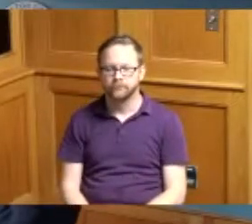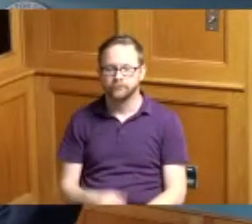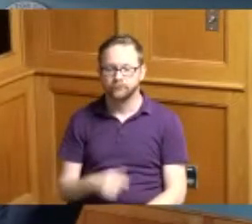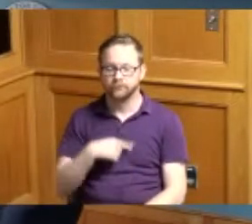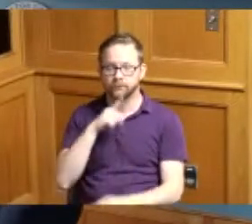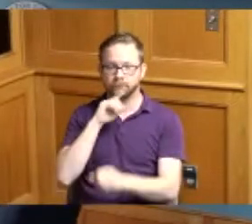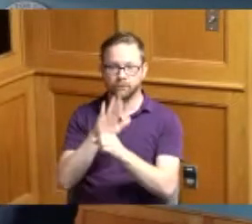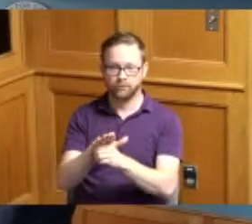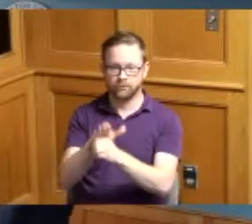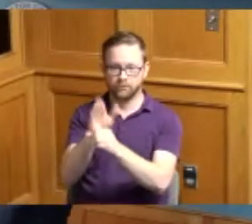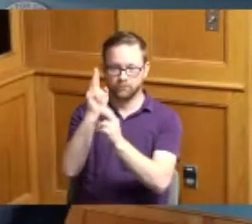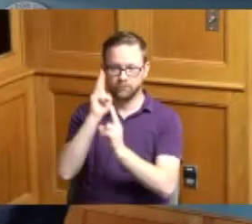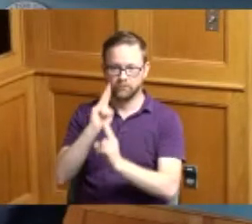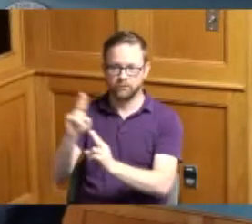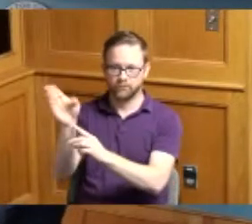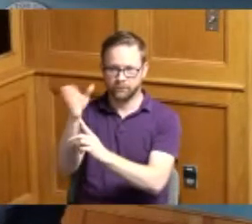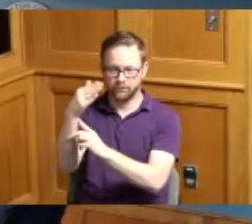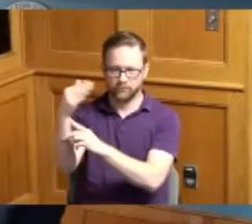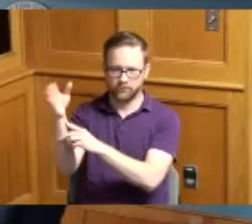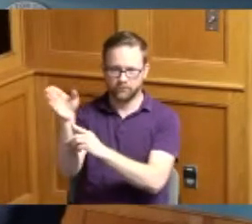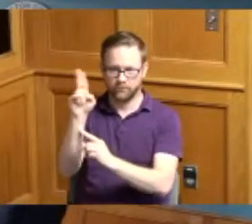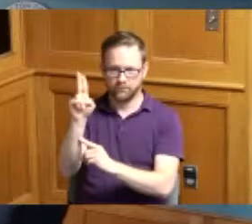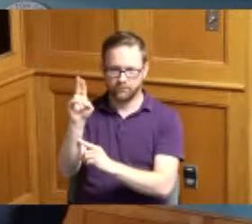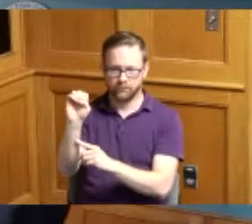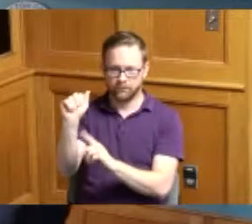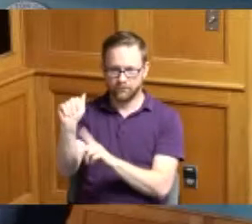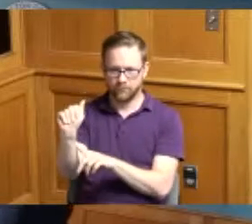the United States